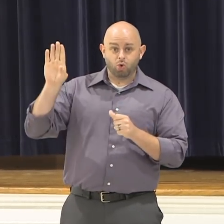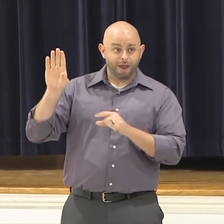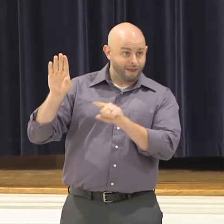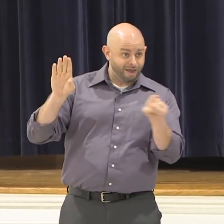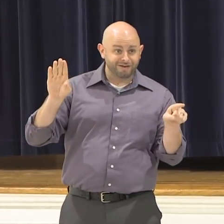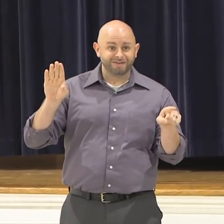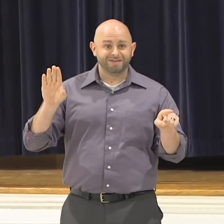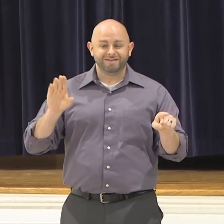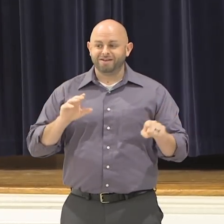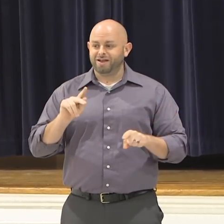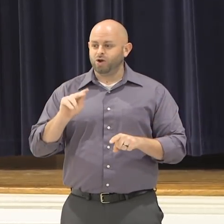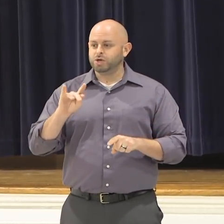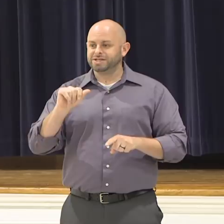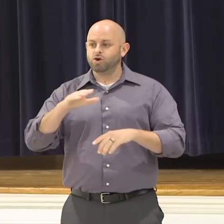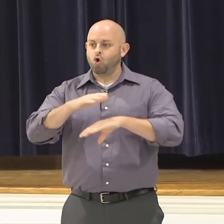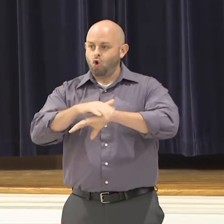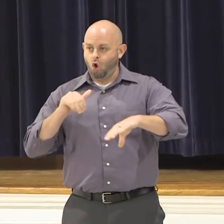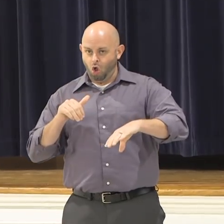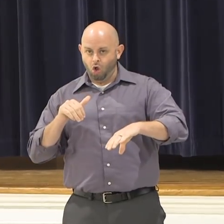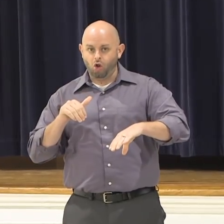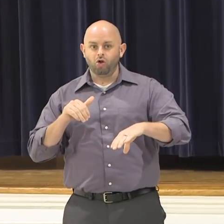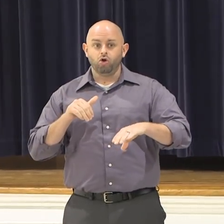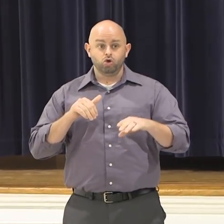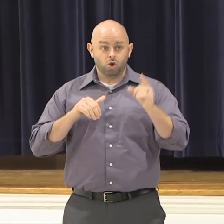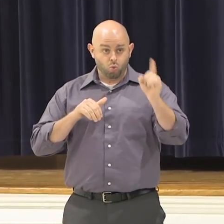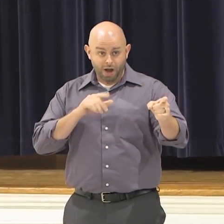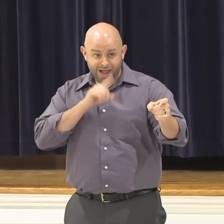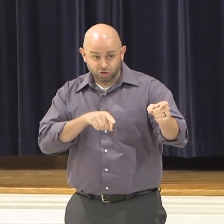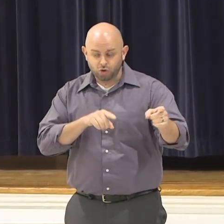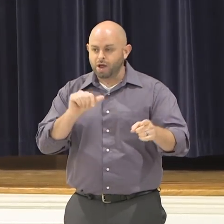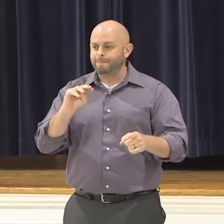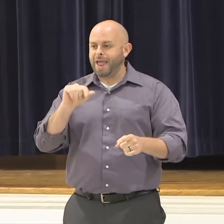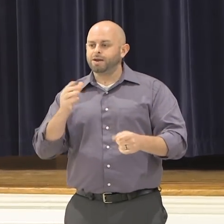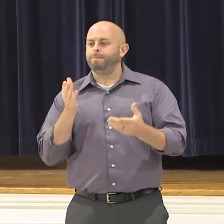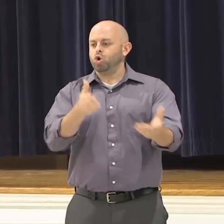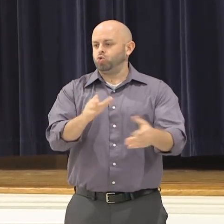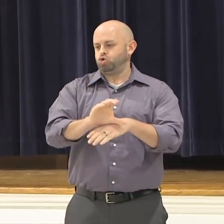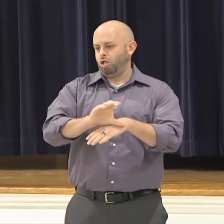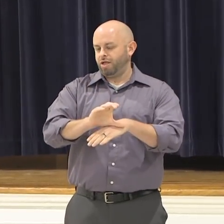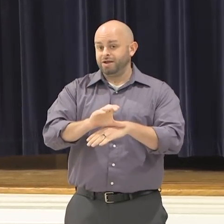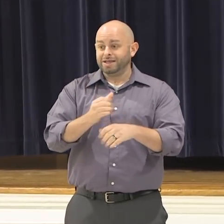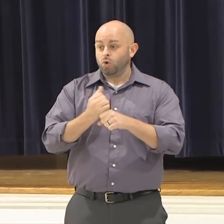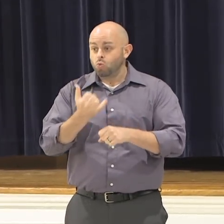Kristen is gonna call on you if you get it right Amanda's gonna bring you some chocolate if you get it wrong Kristen will call on